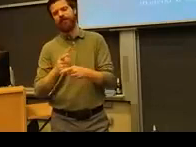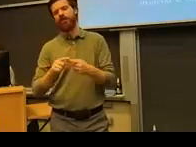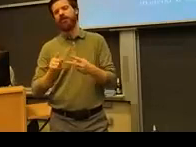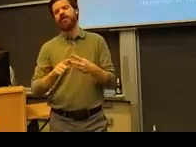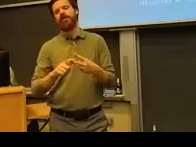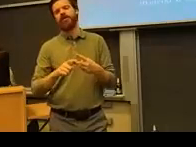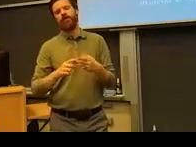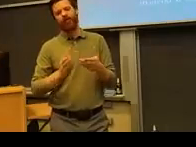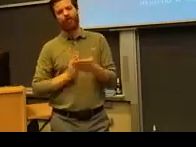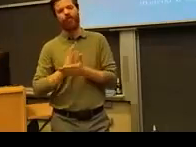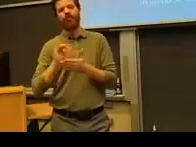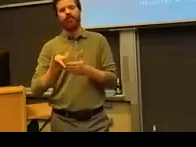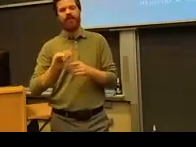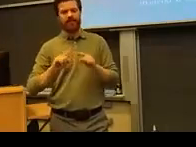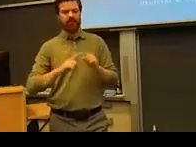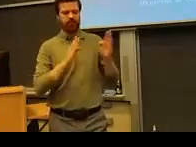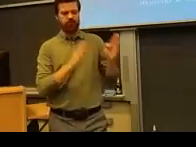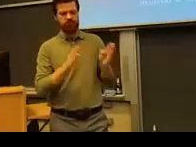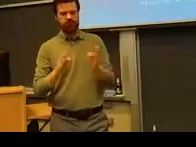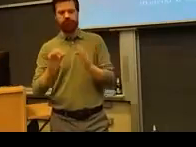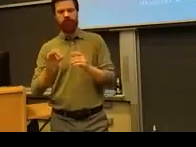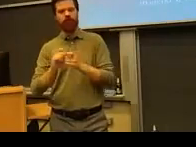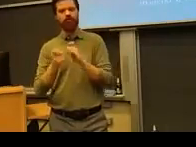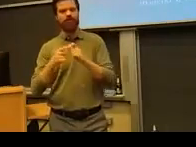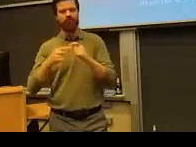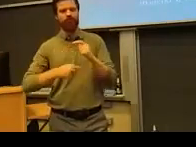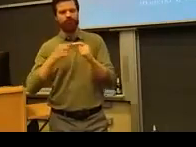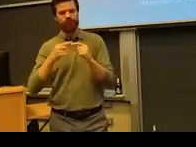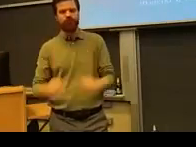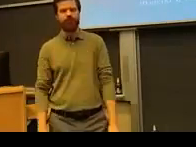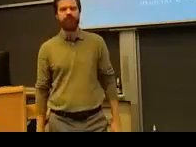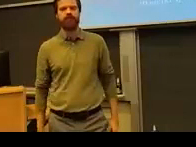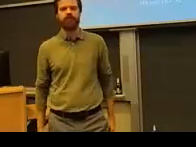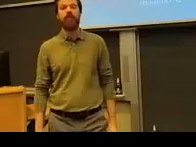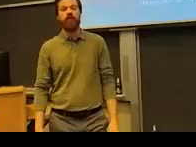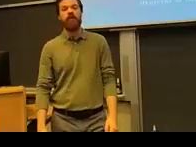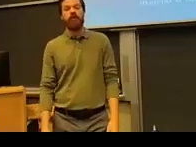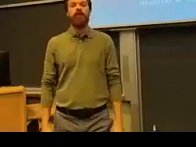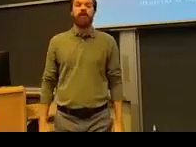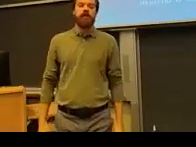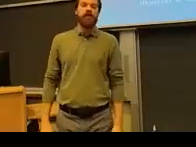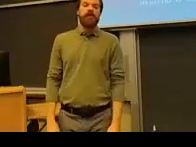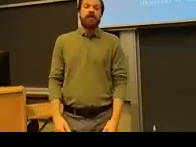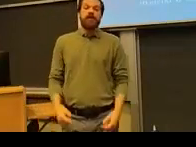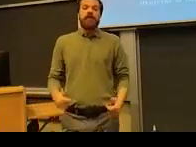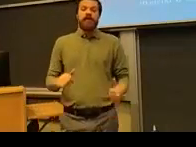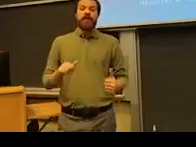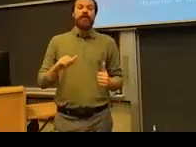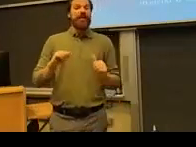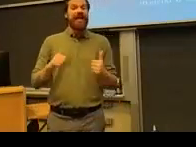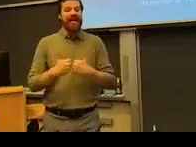those stages of change so uh some challenges uh I feel like we could use some more collaborative